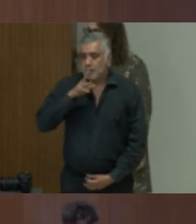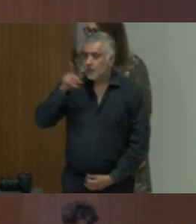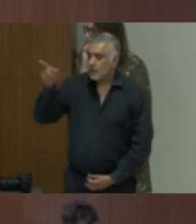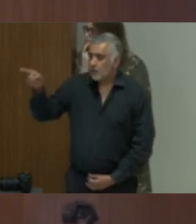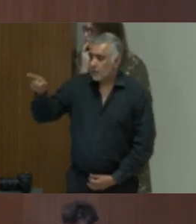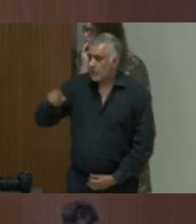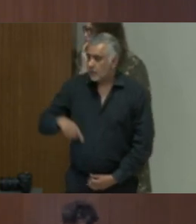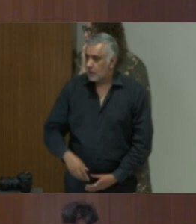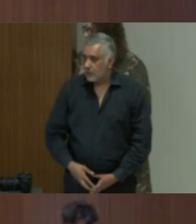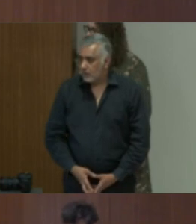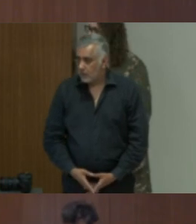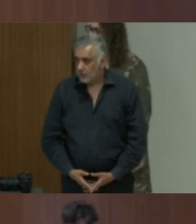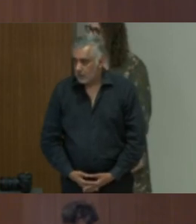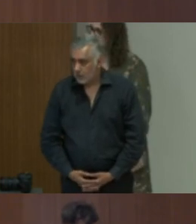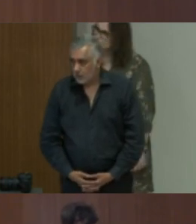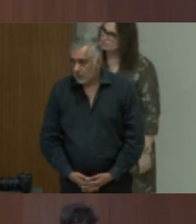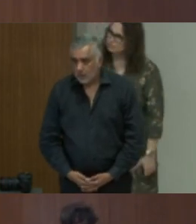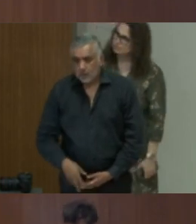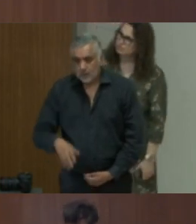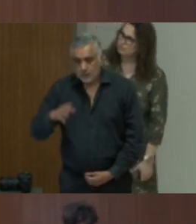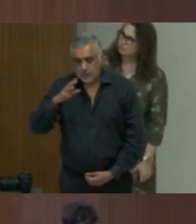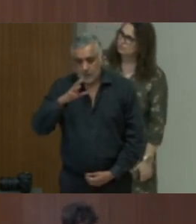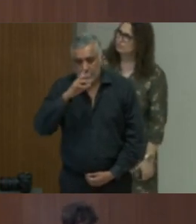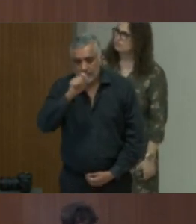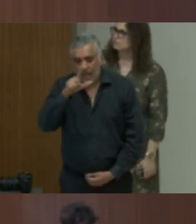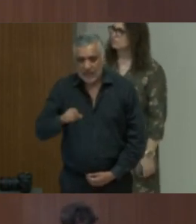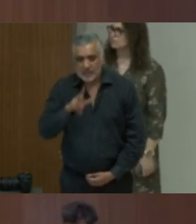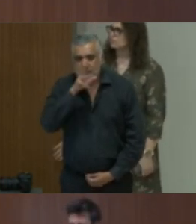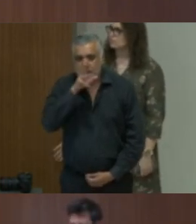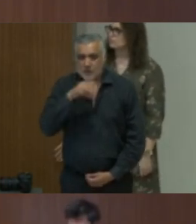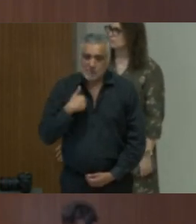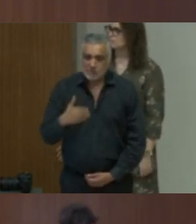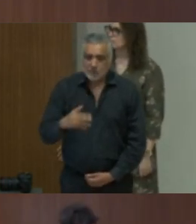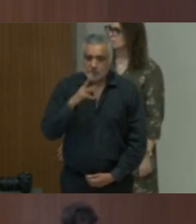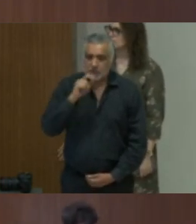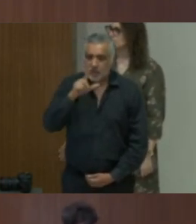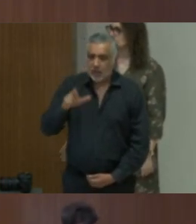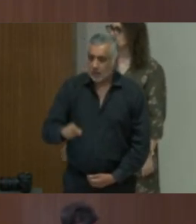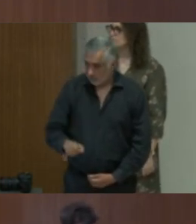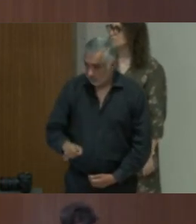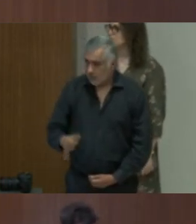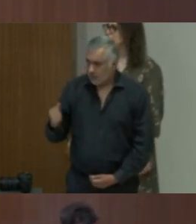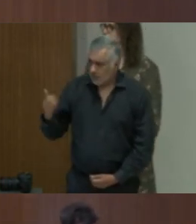I have a question for the Italian speakers. Can I speak Italian? Sì. Ok, grazie.